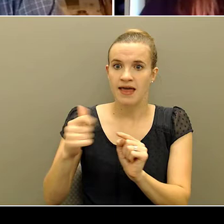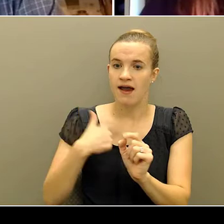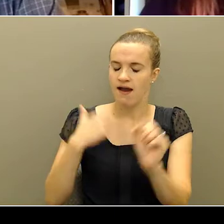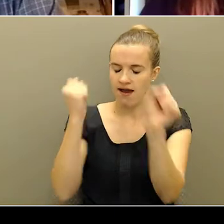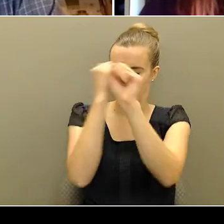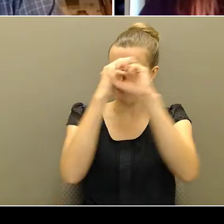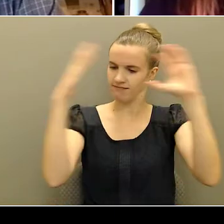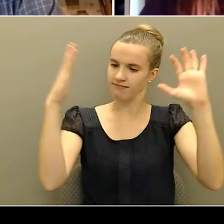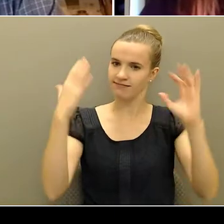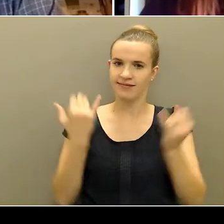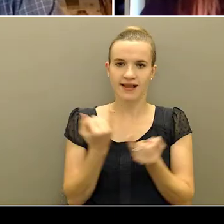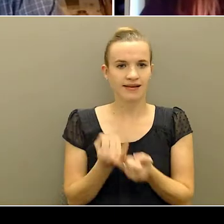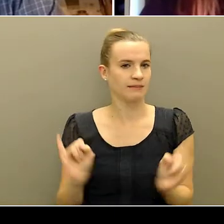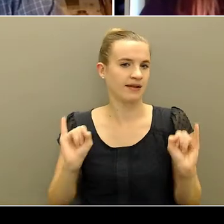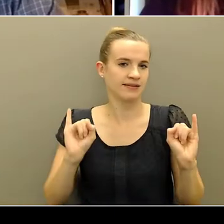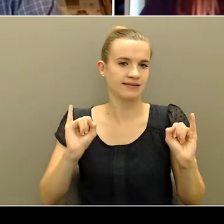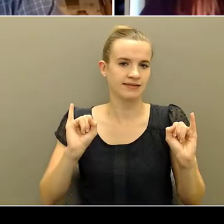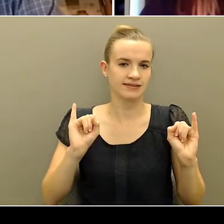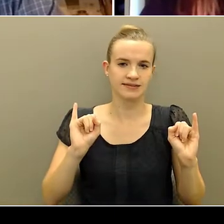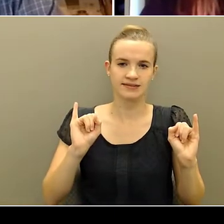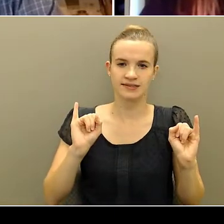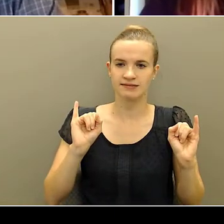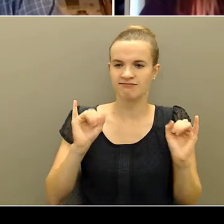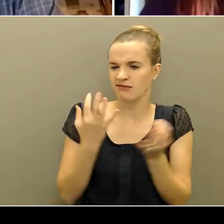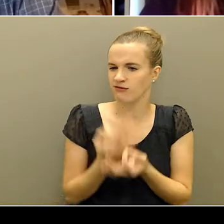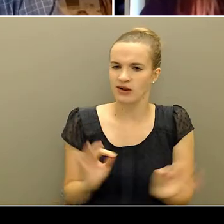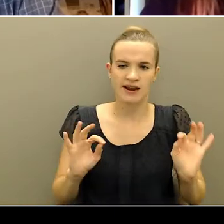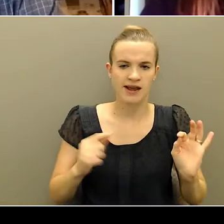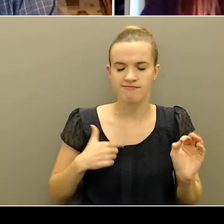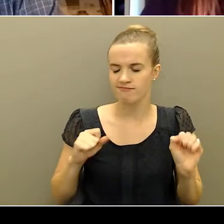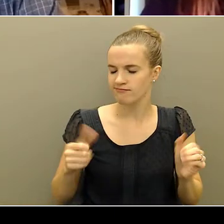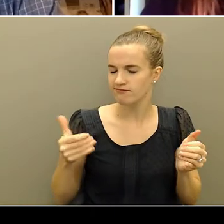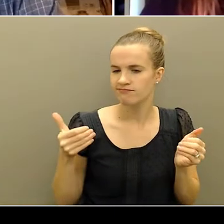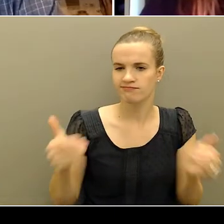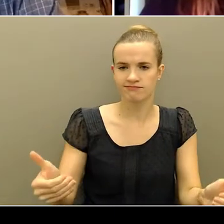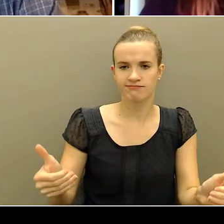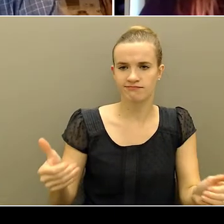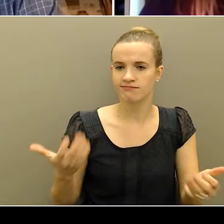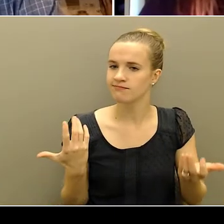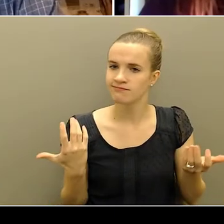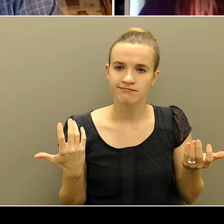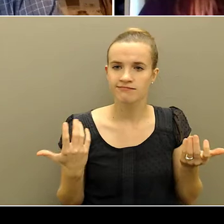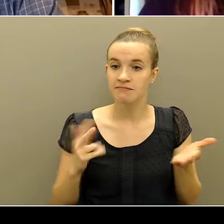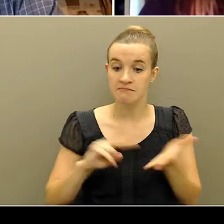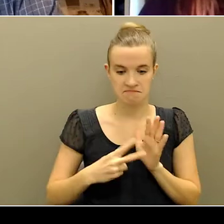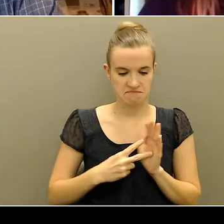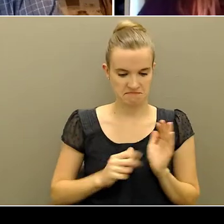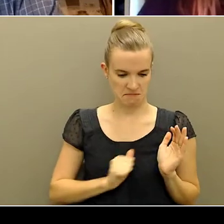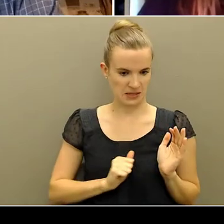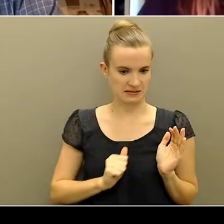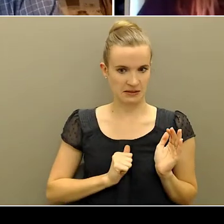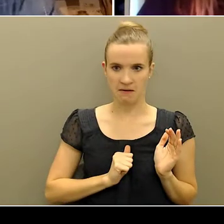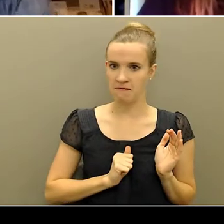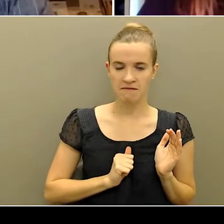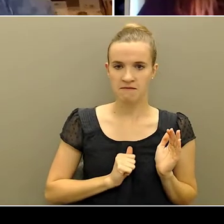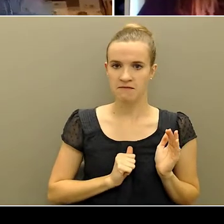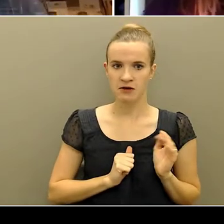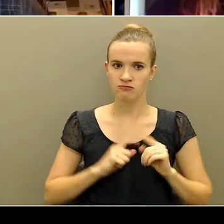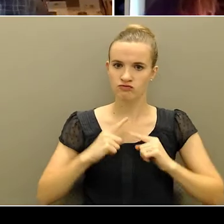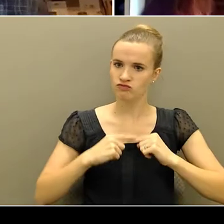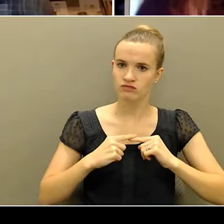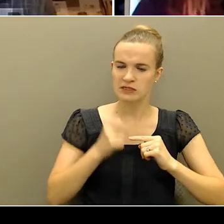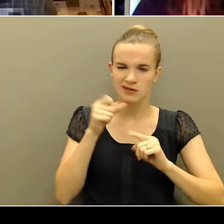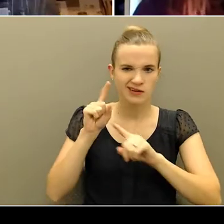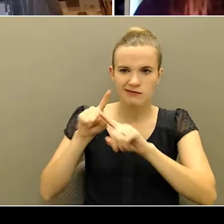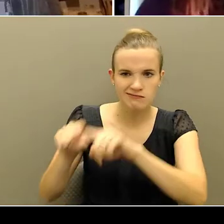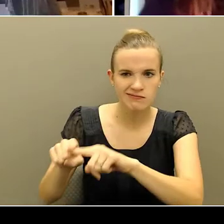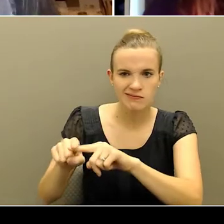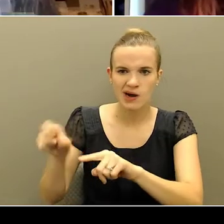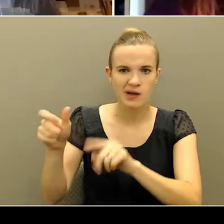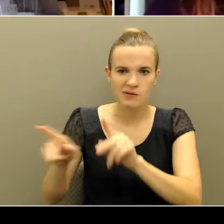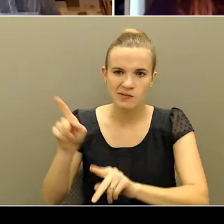independence. Freedom and independence. So I can go and operate, within reason,